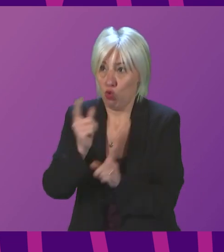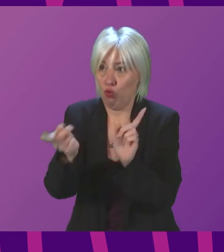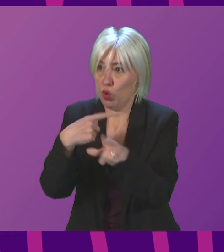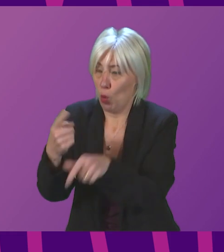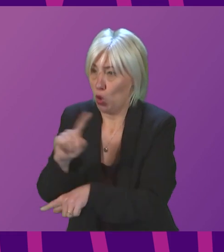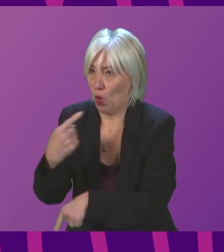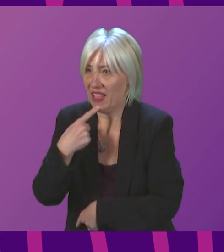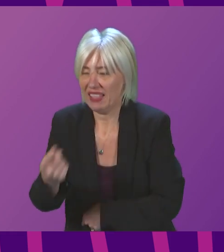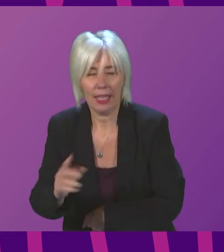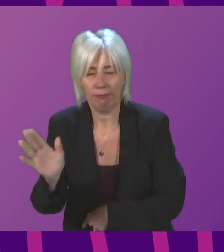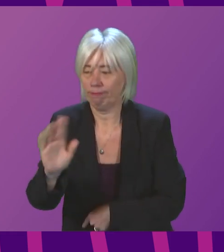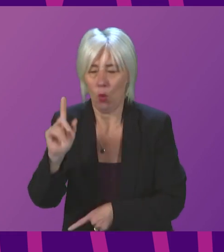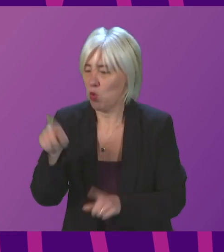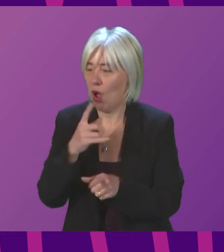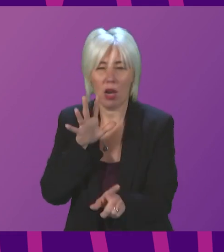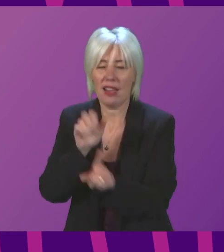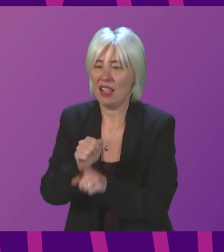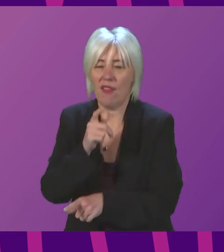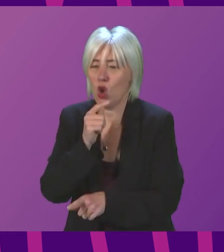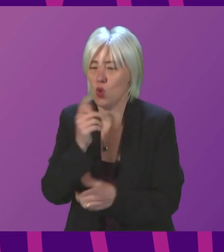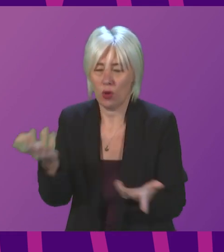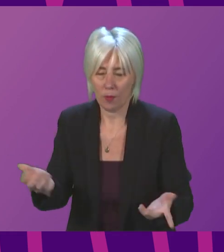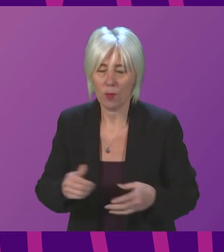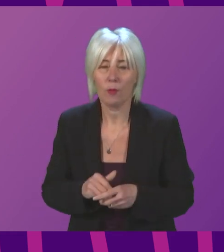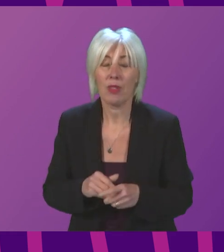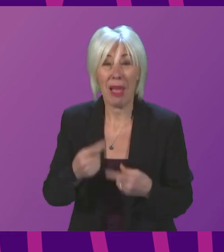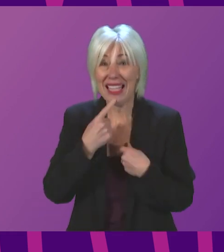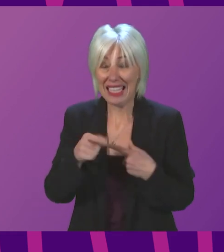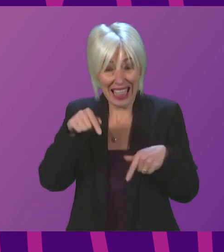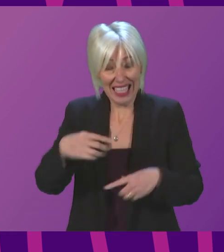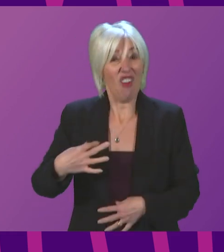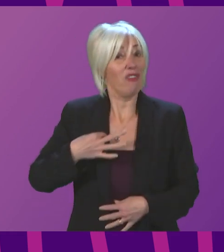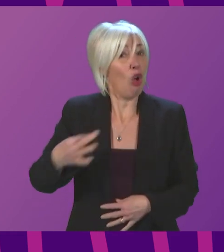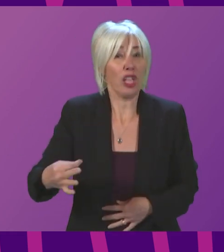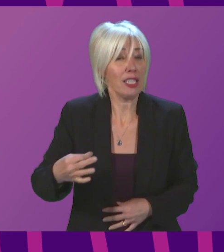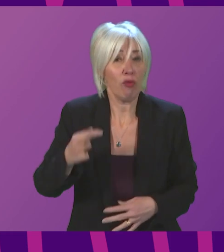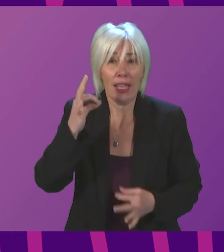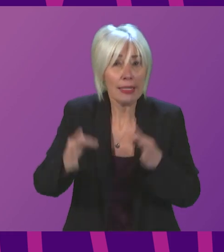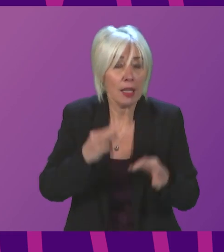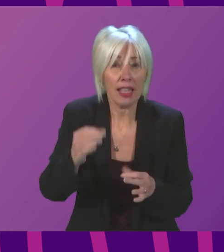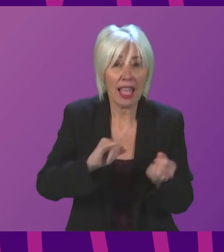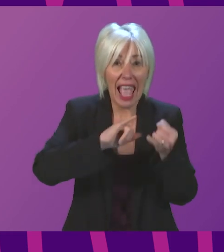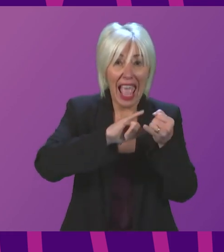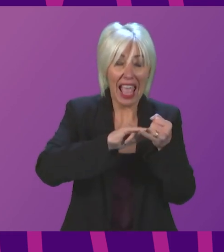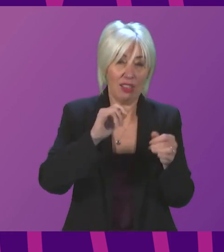Let me repeat what I said earlier. The survey is voluntary and is only for secondary year